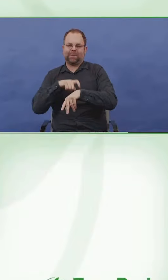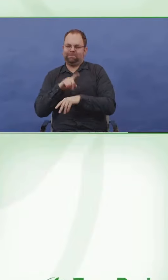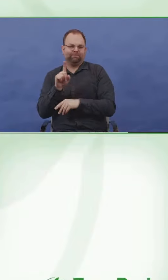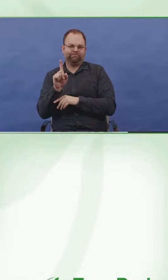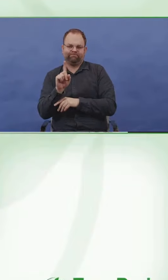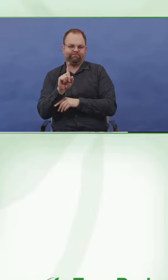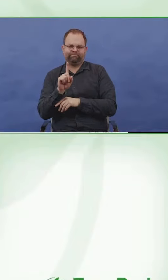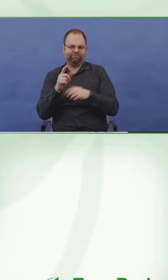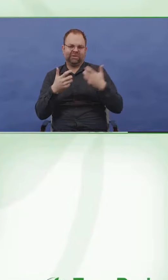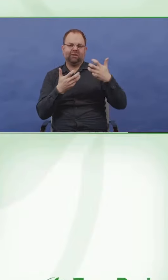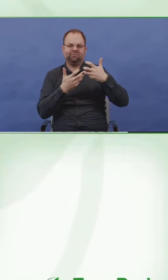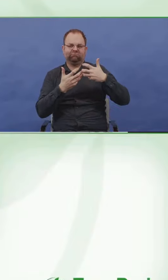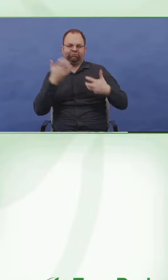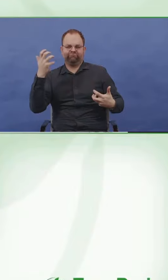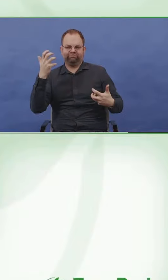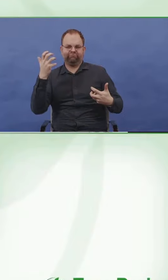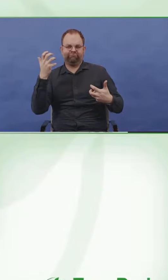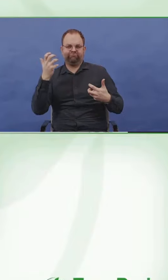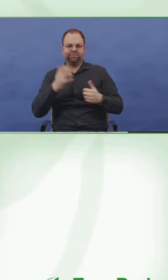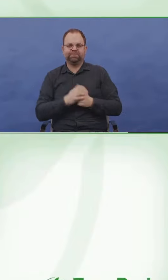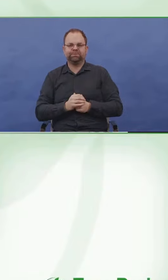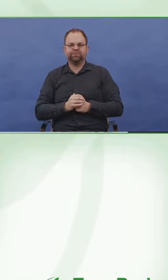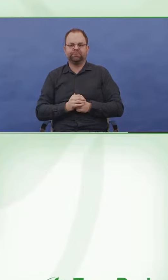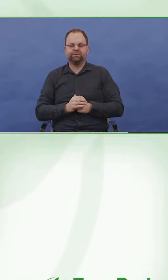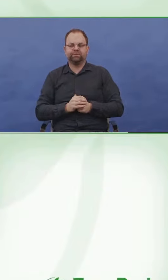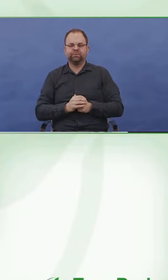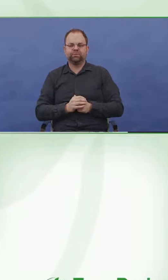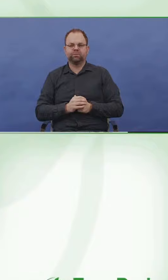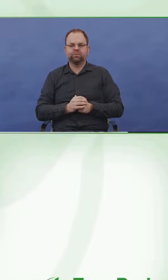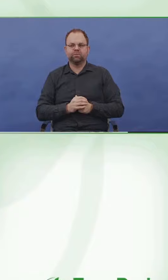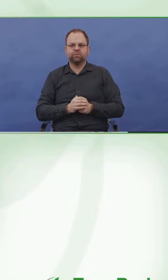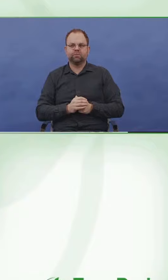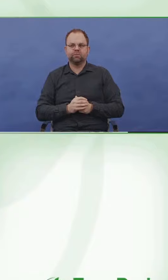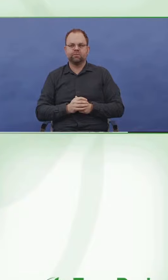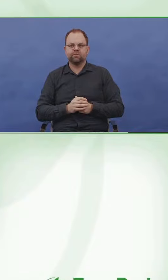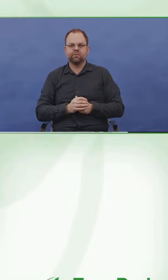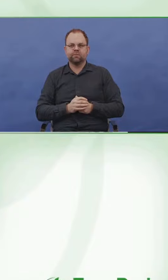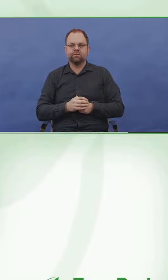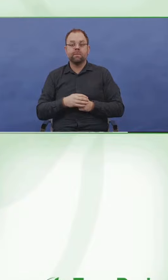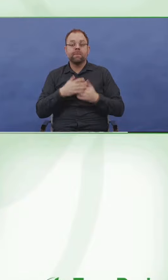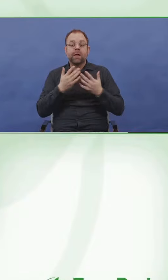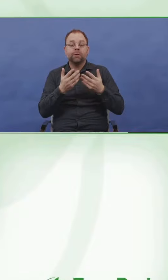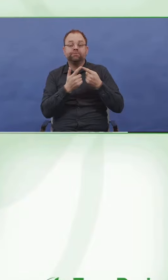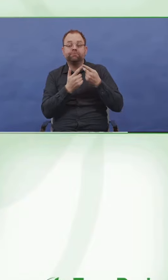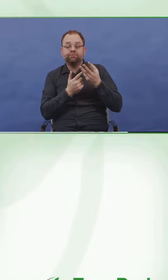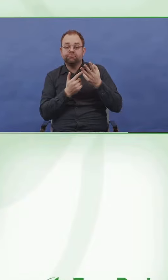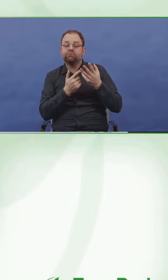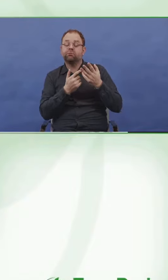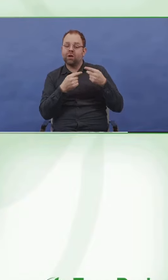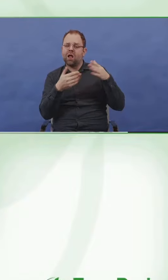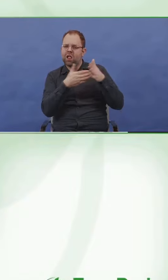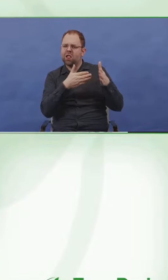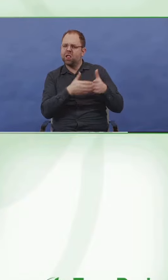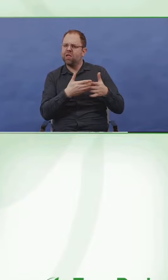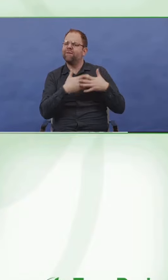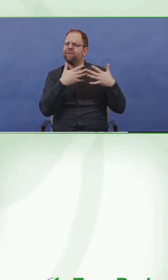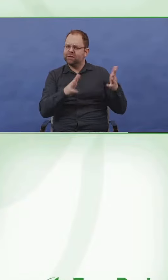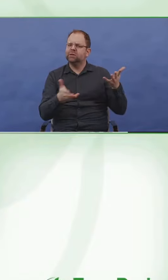models, as the ones that are still operating and do not reflect the current societal demands.